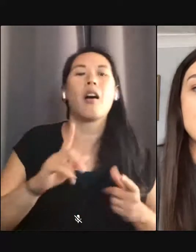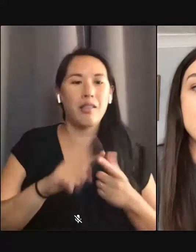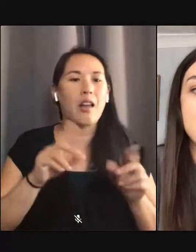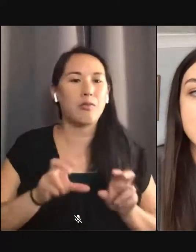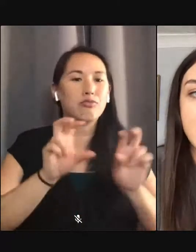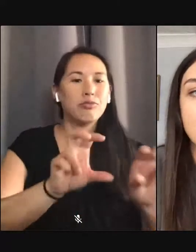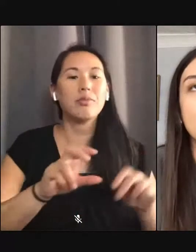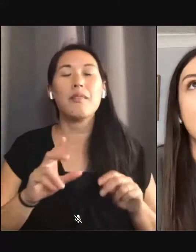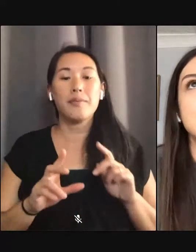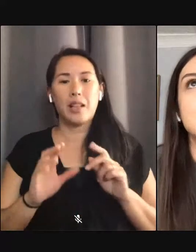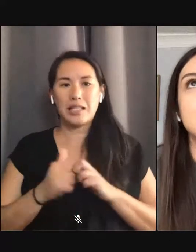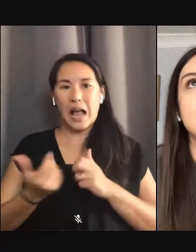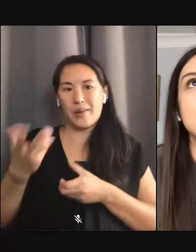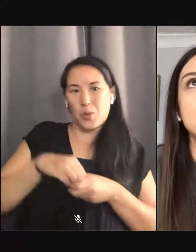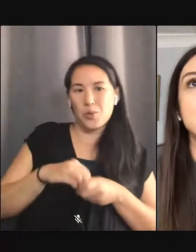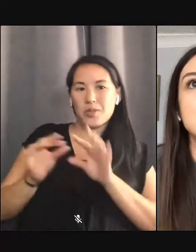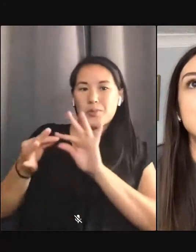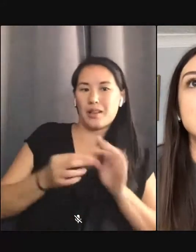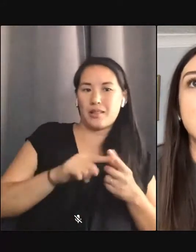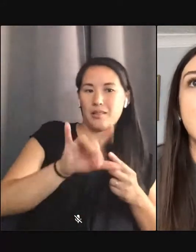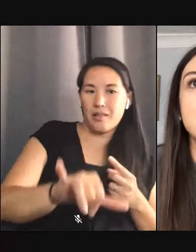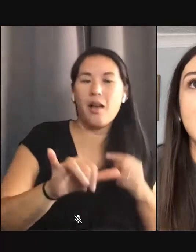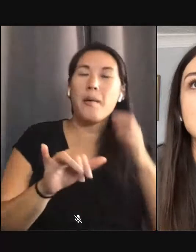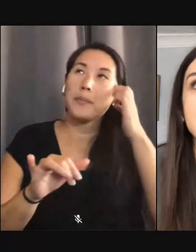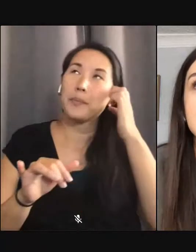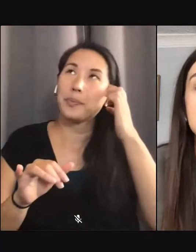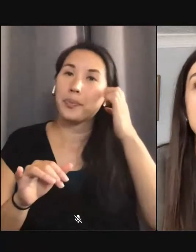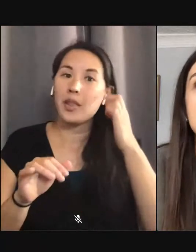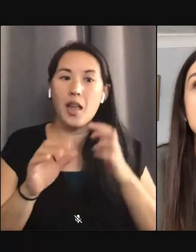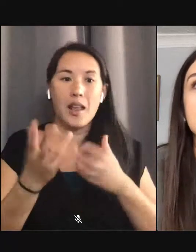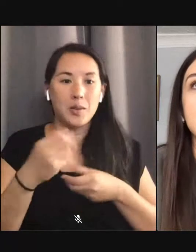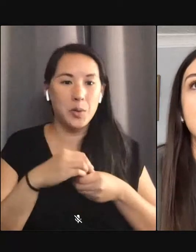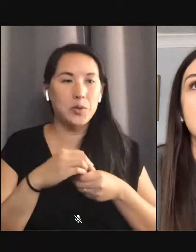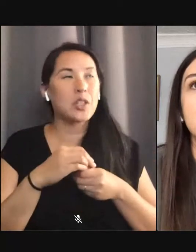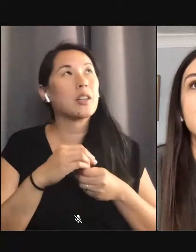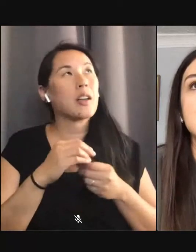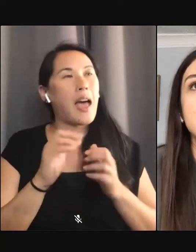creep into that or has to to really seep into every aspect and component um plays out in a